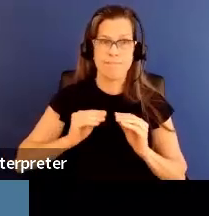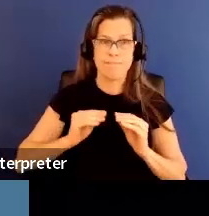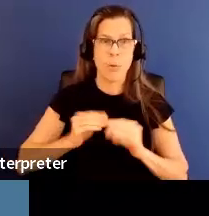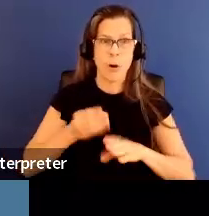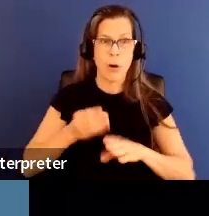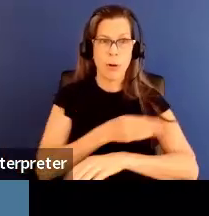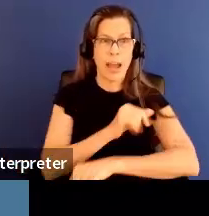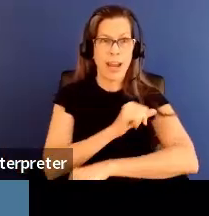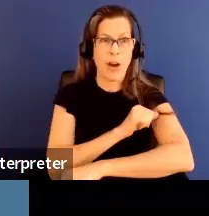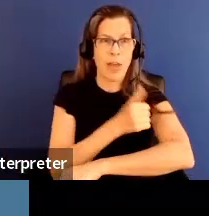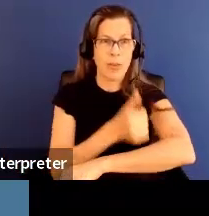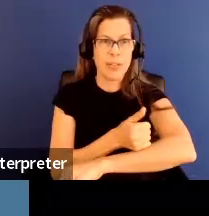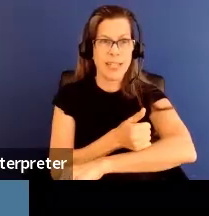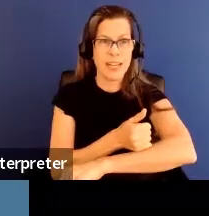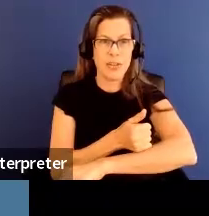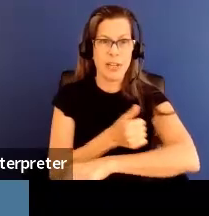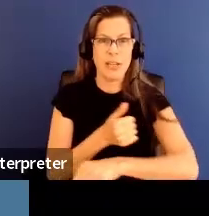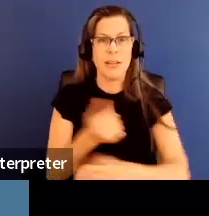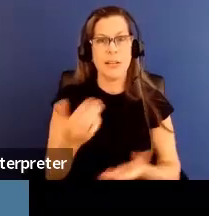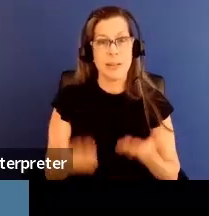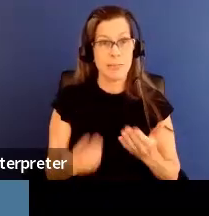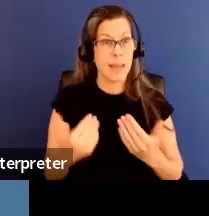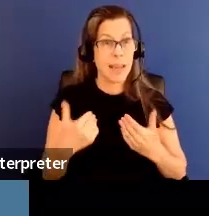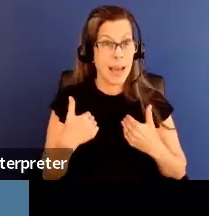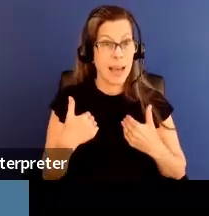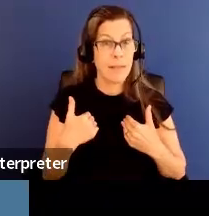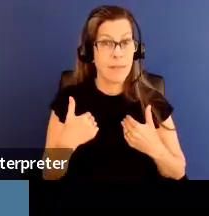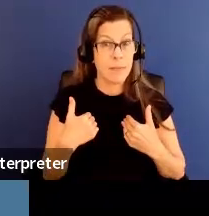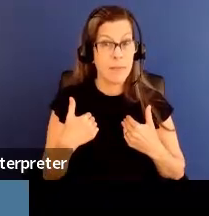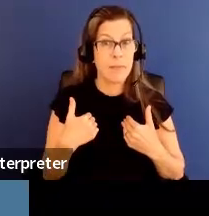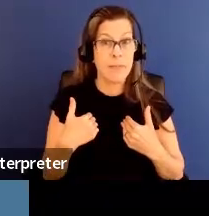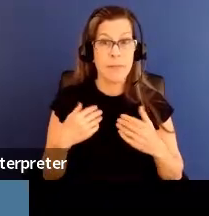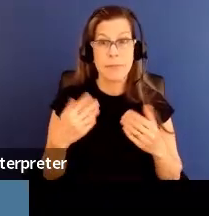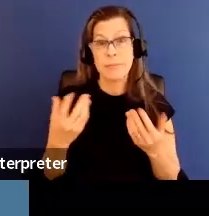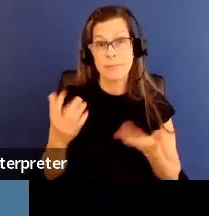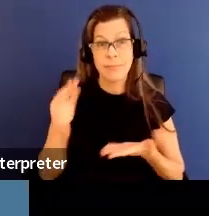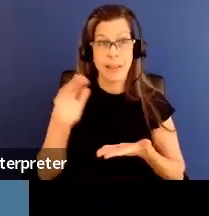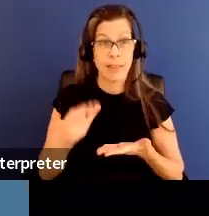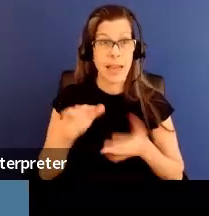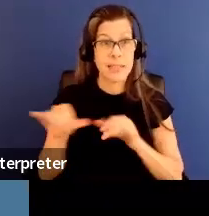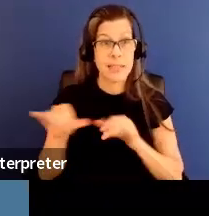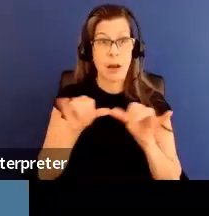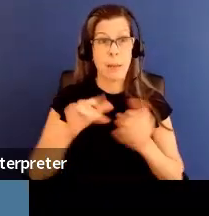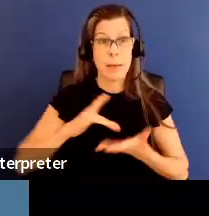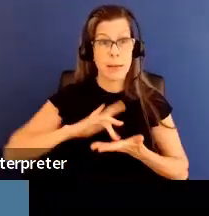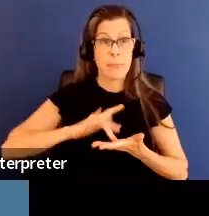OLIVIA NAWAL McCOLLUM: I have quite a bit of experience with this. I think people with